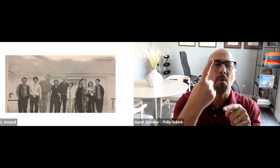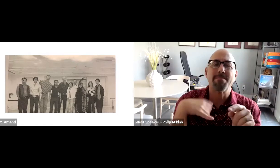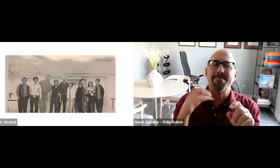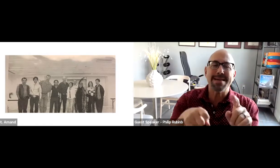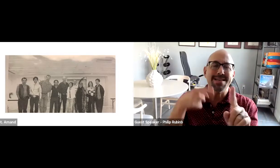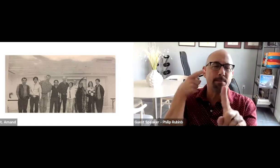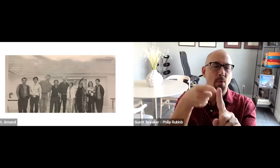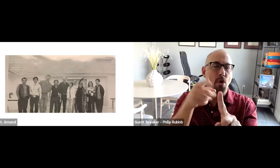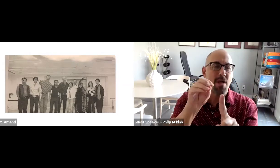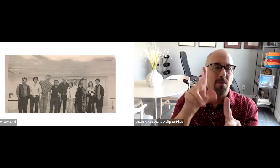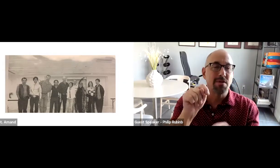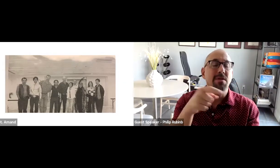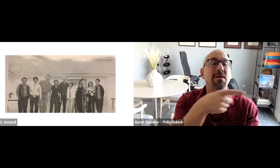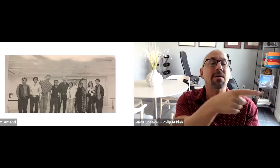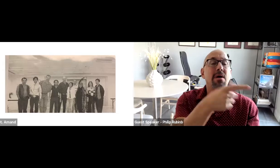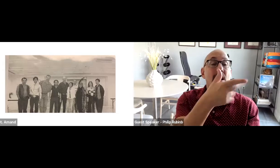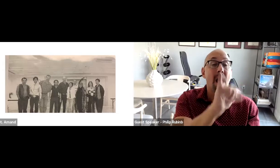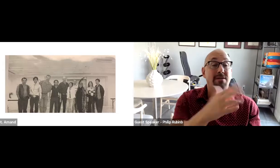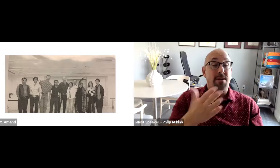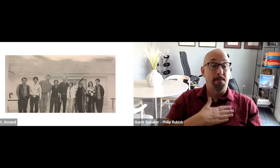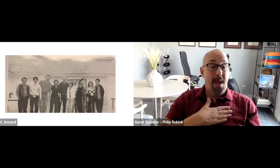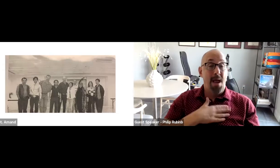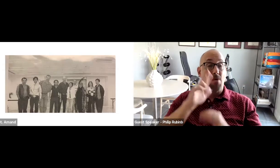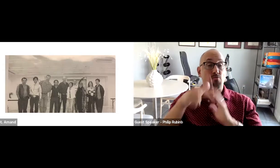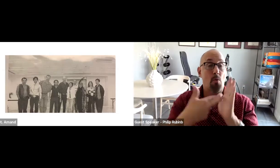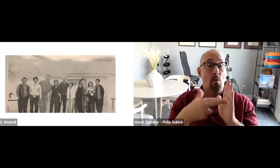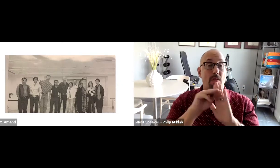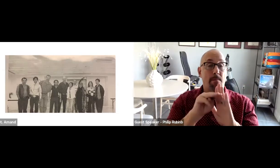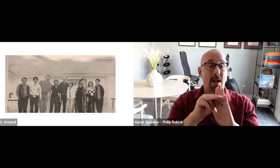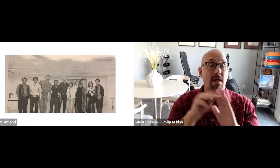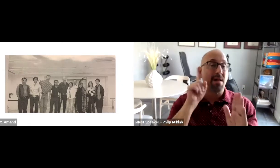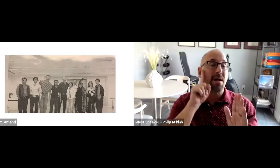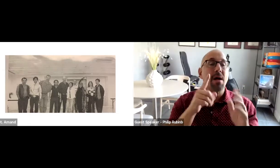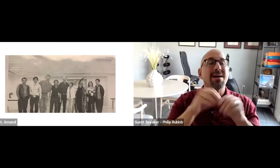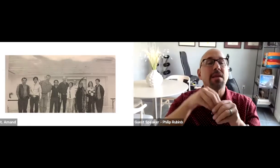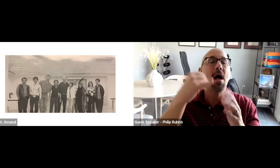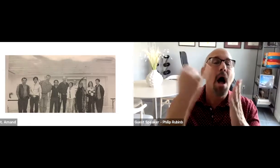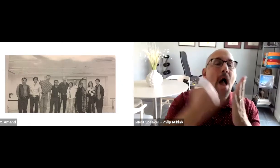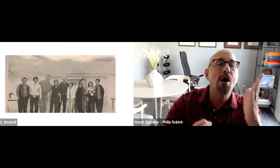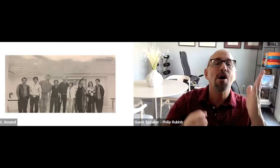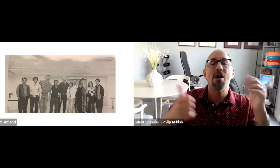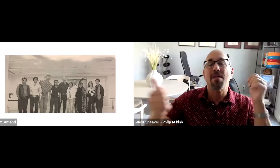Wow, that's such a huge number. They're all artists. One that I must point out is-- for example, Guy is